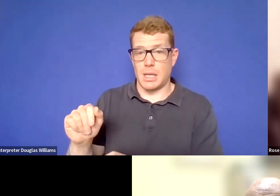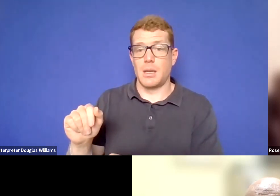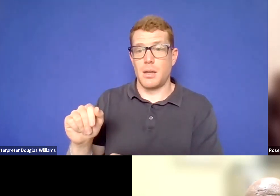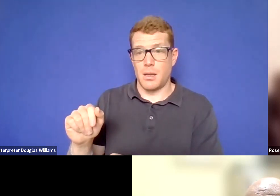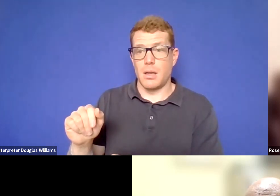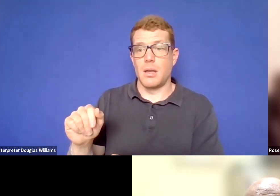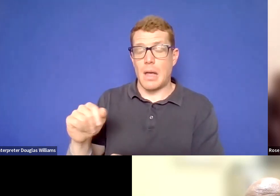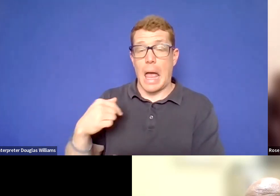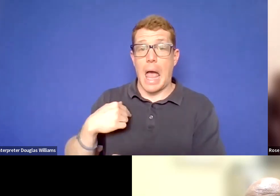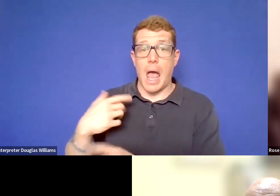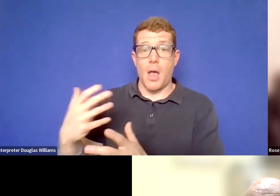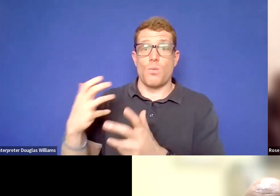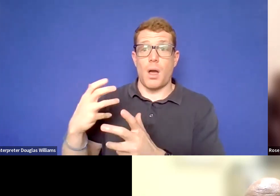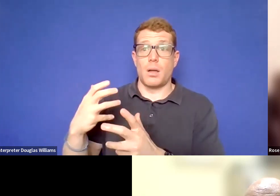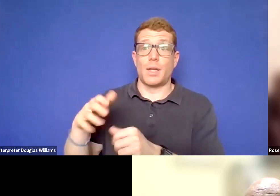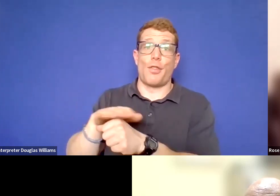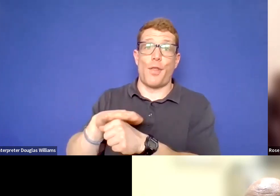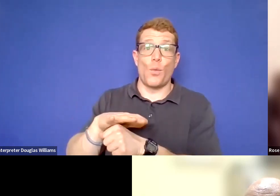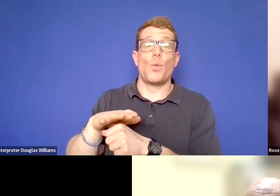I would love to have local support, as they have lost benefits.